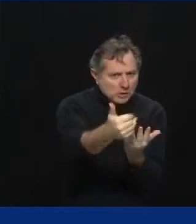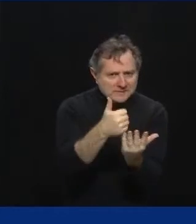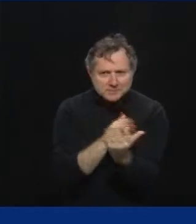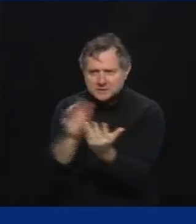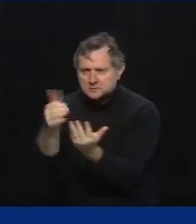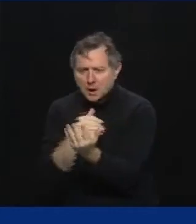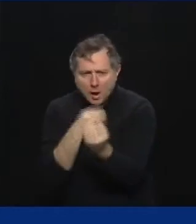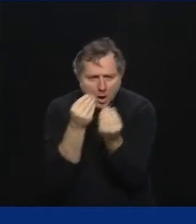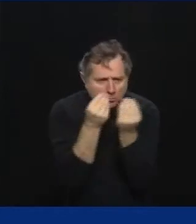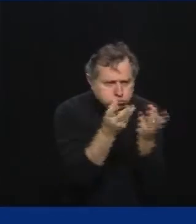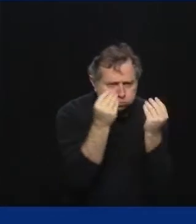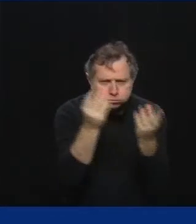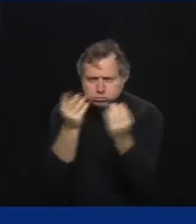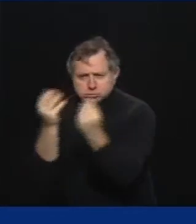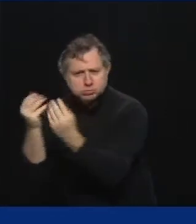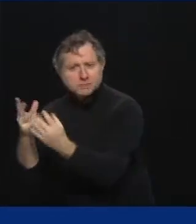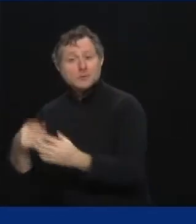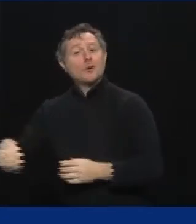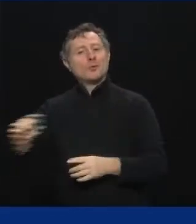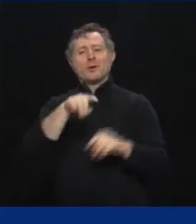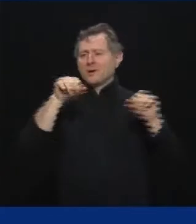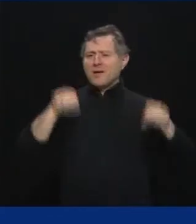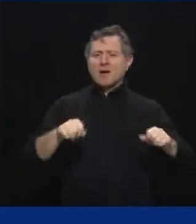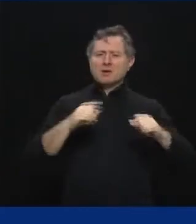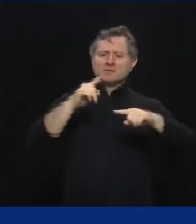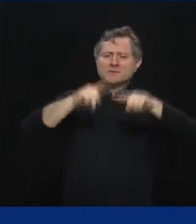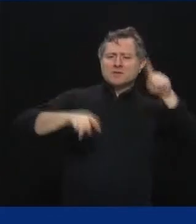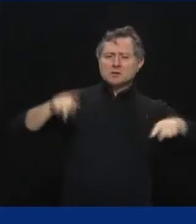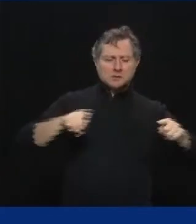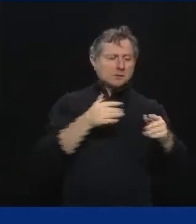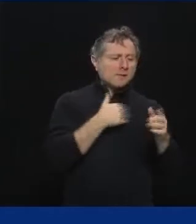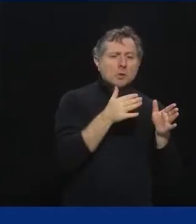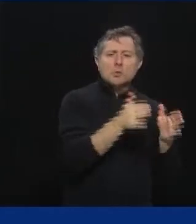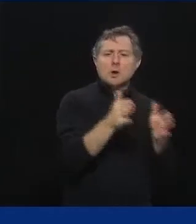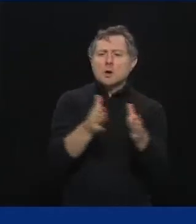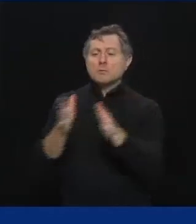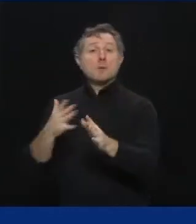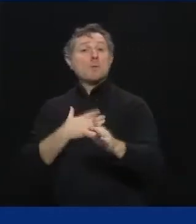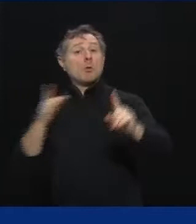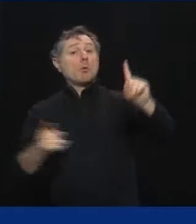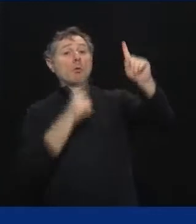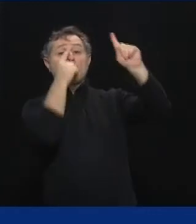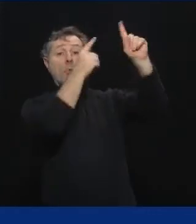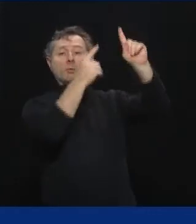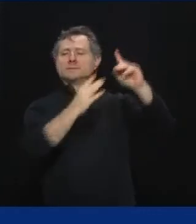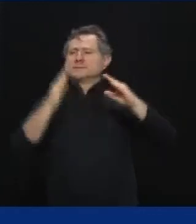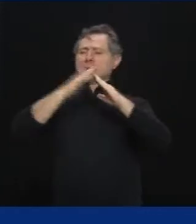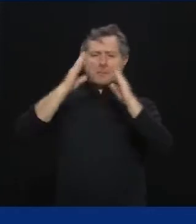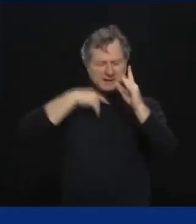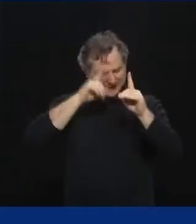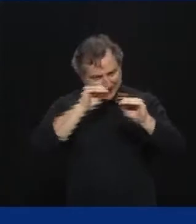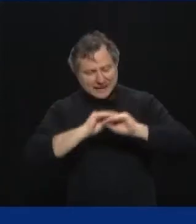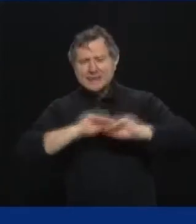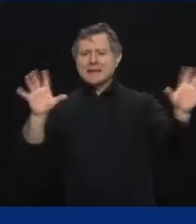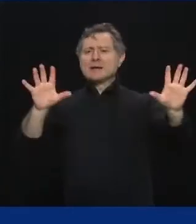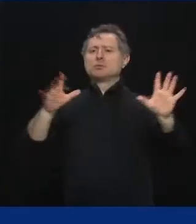INCREASING TRANSPARENCY. TRANSPARENCY COMES IN MANY FORMS. AND THERE ARE MANY OPPORTUNITIES FOR US TO ESTABLISH THAT WE WILL